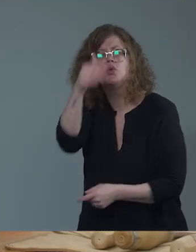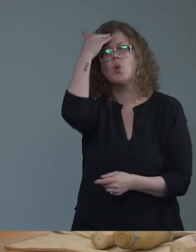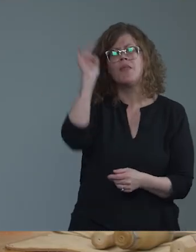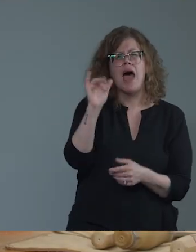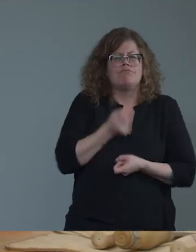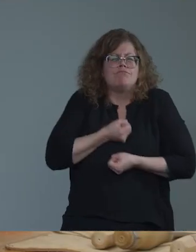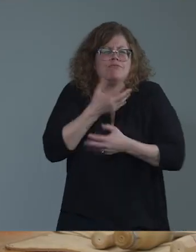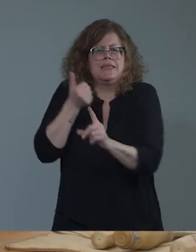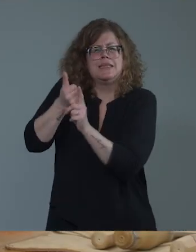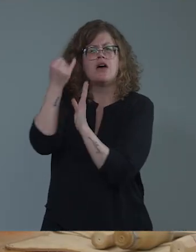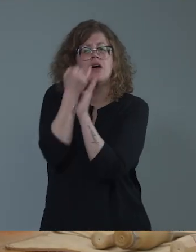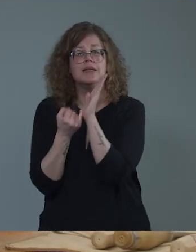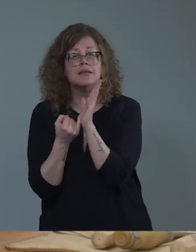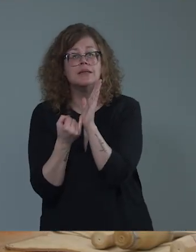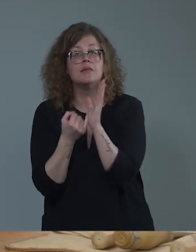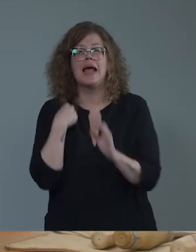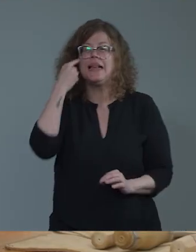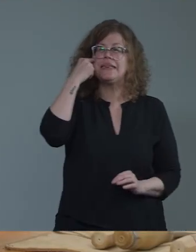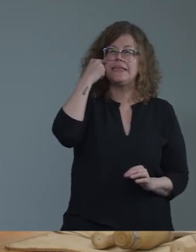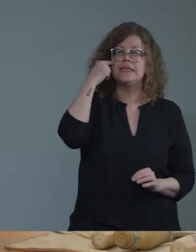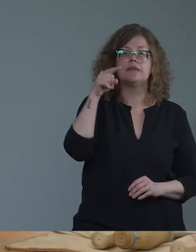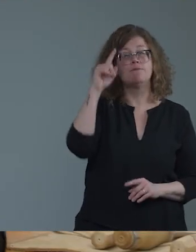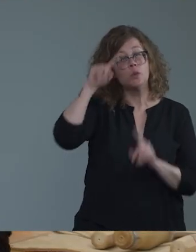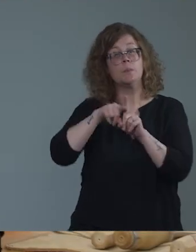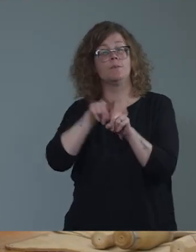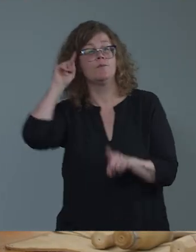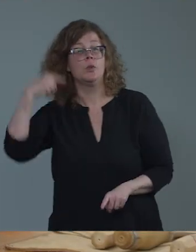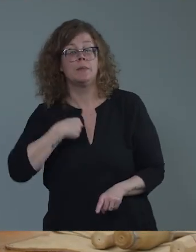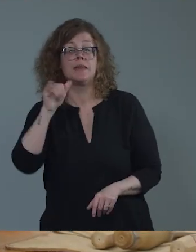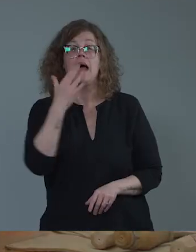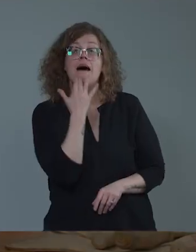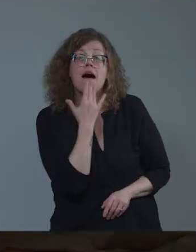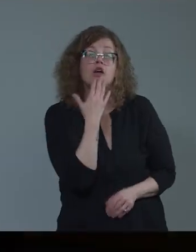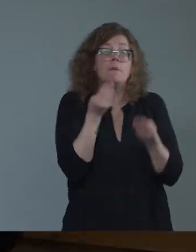it's it's an idea. And then it just starts to manifest, you know, to, to become. Yeah. One